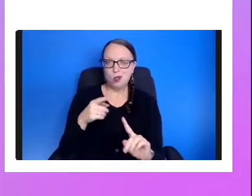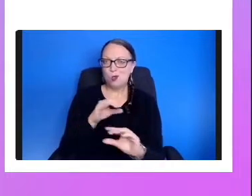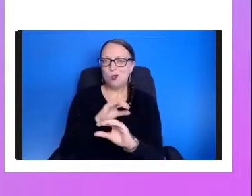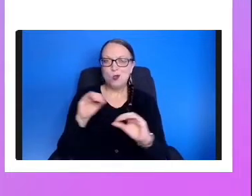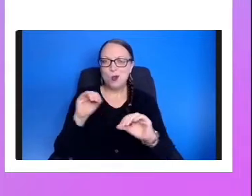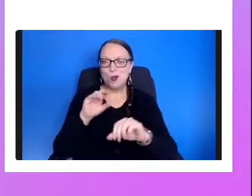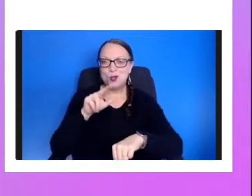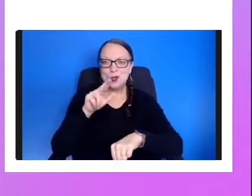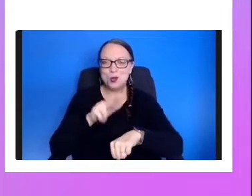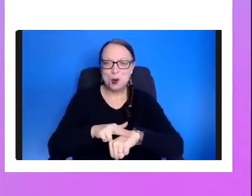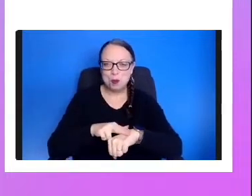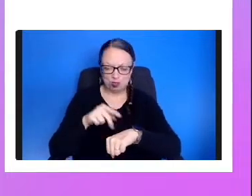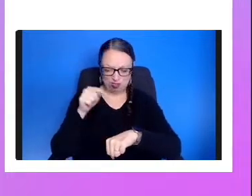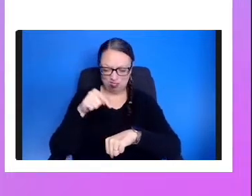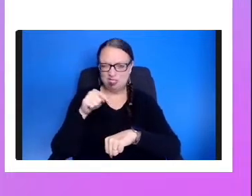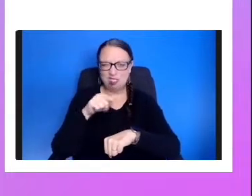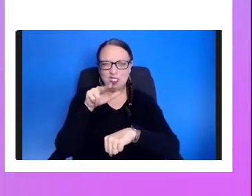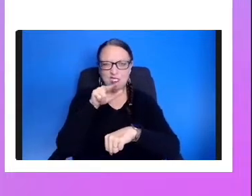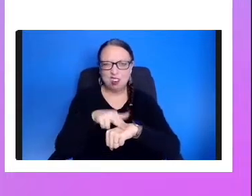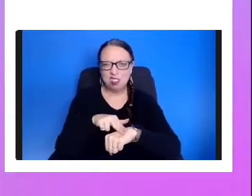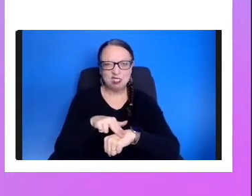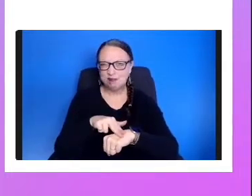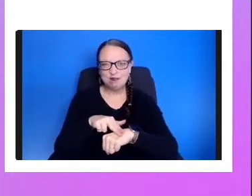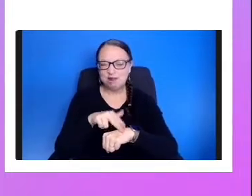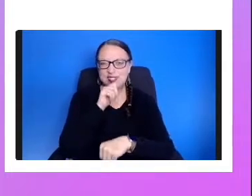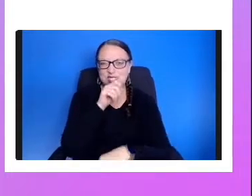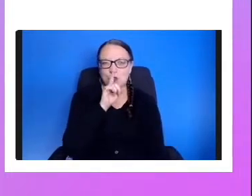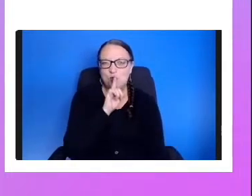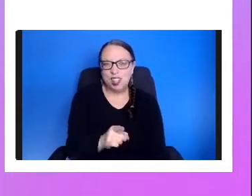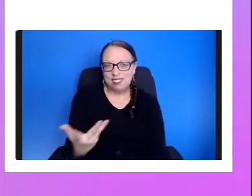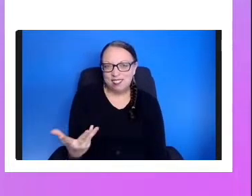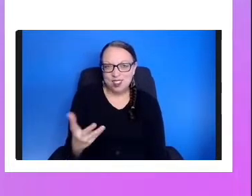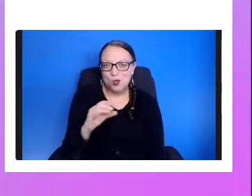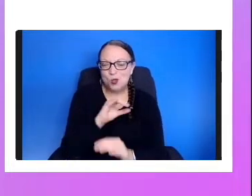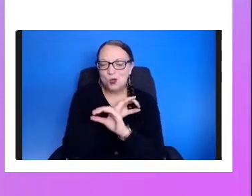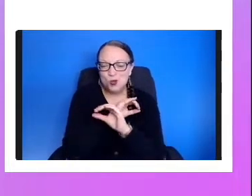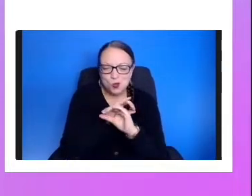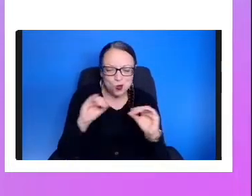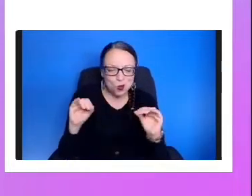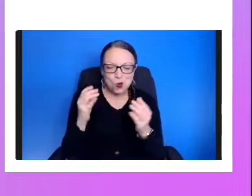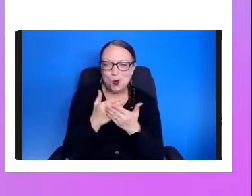it is an absolute myth that there is a normal consumer. And in fact I've seen you know even this week